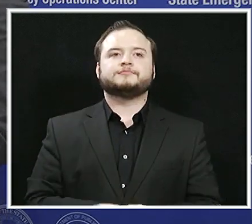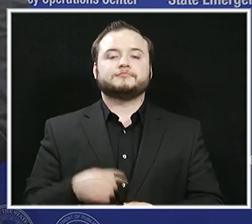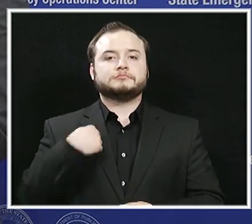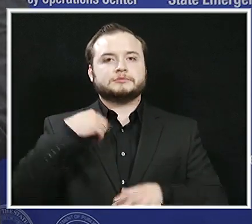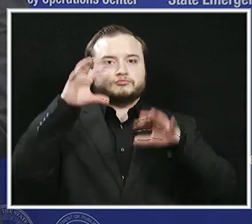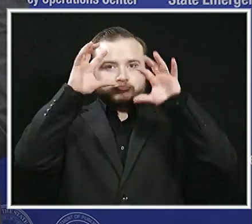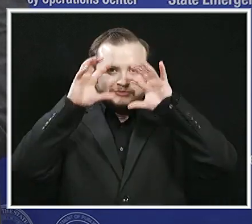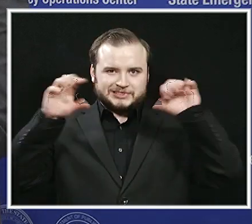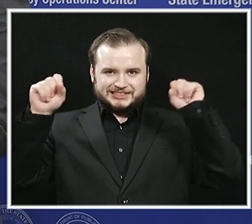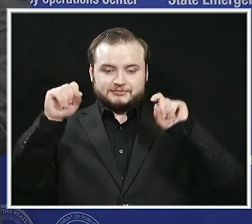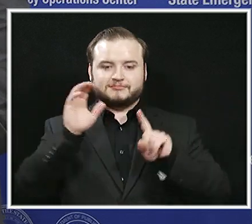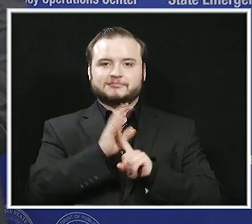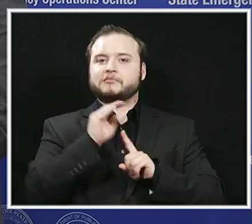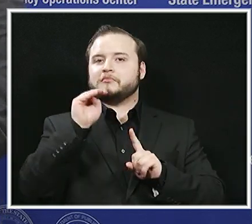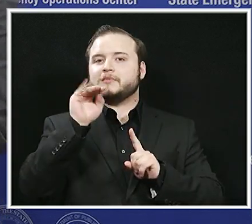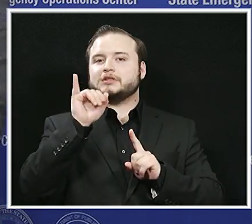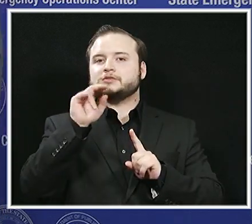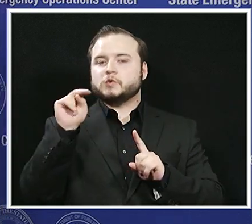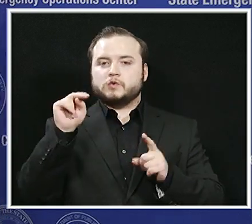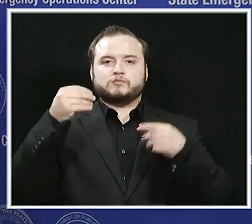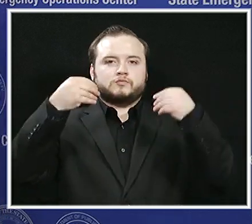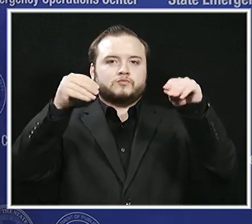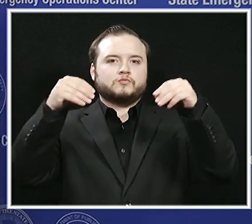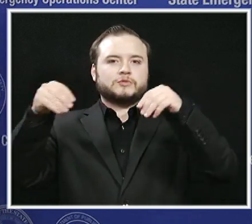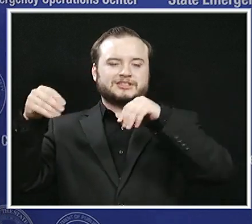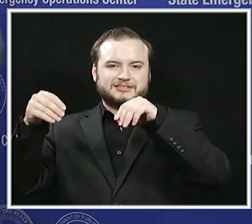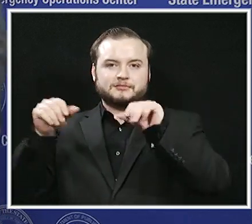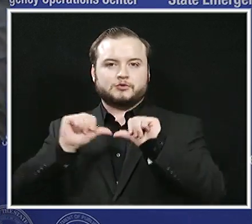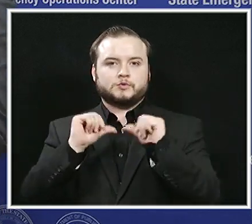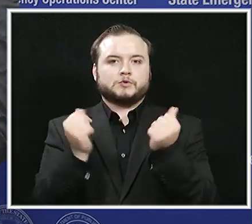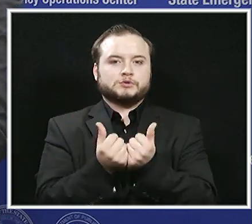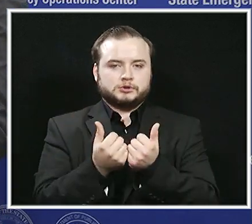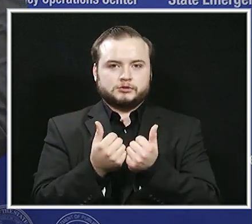announcement perspective, no doubt about it. My name is Bruce